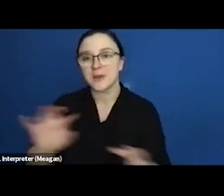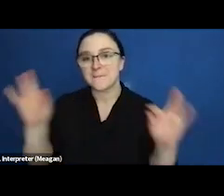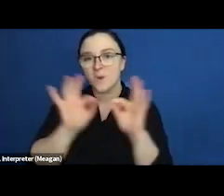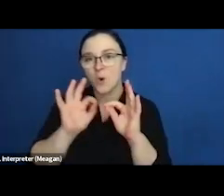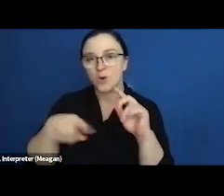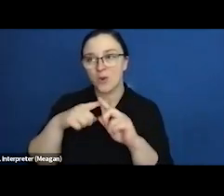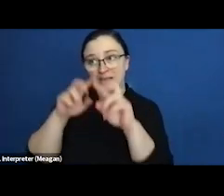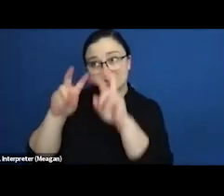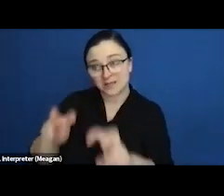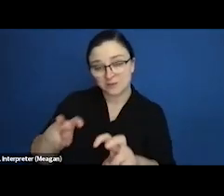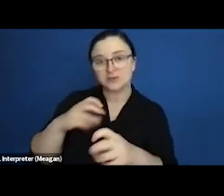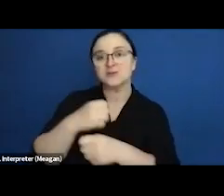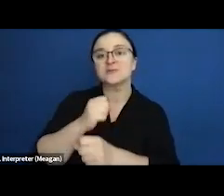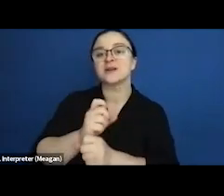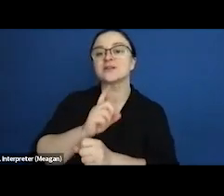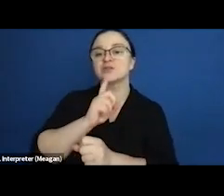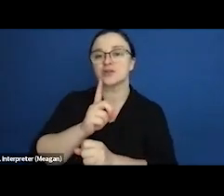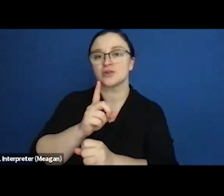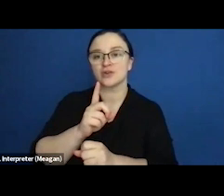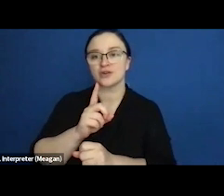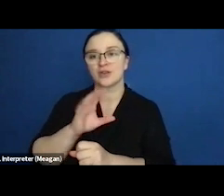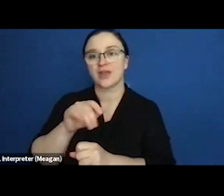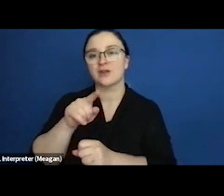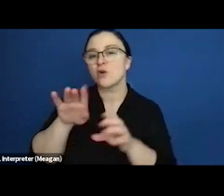to be able to bring some... when you're opening that opportunity